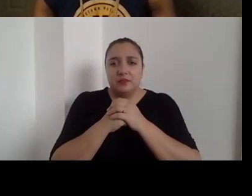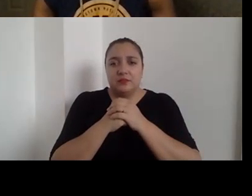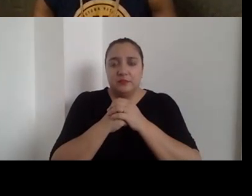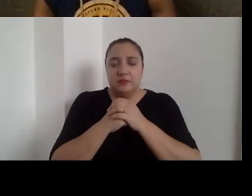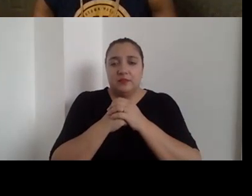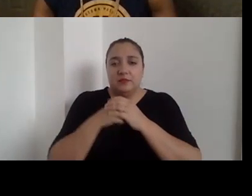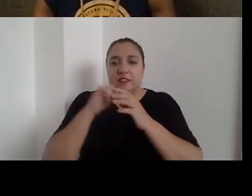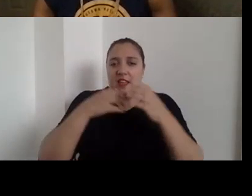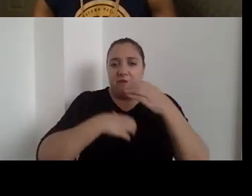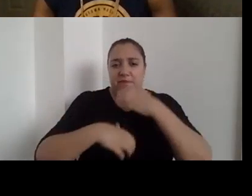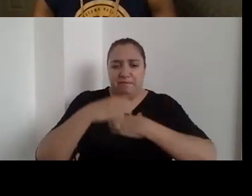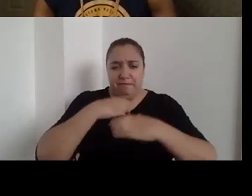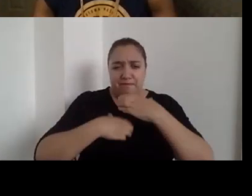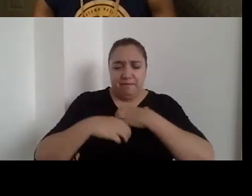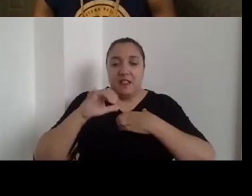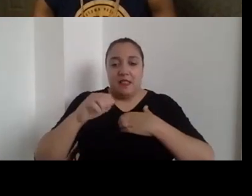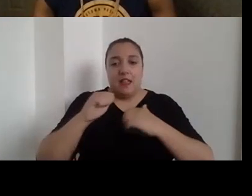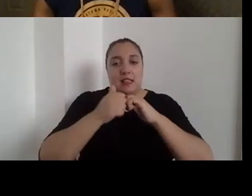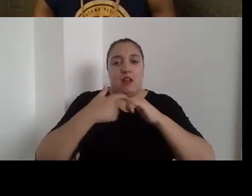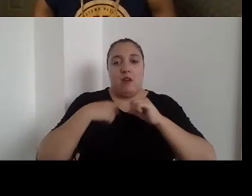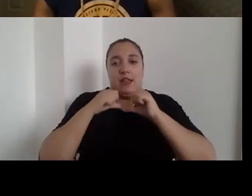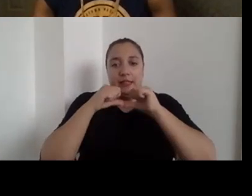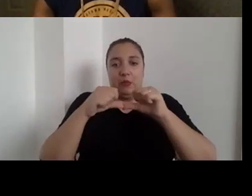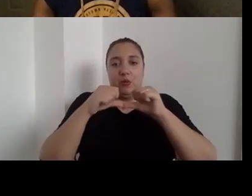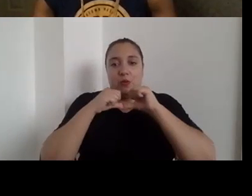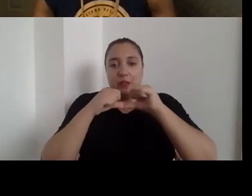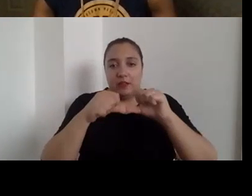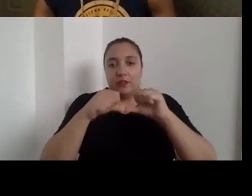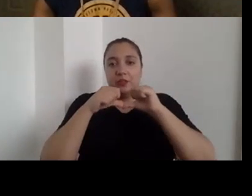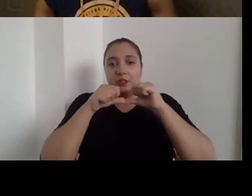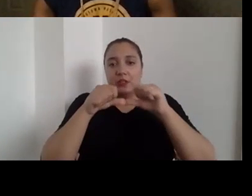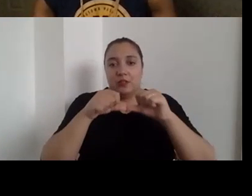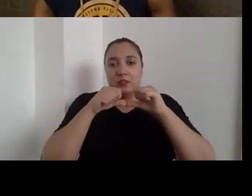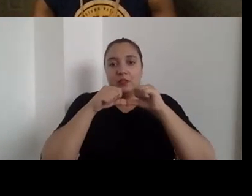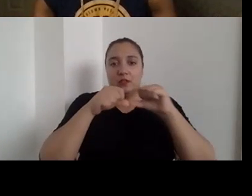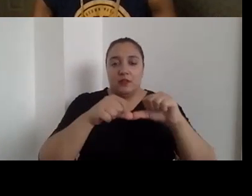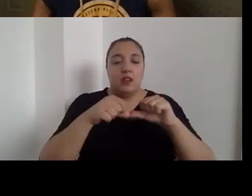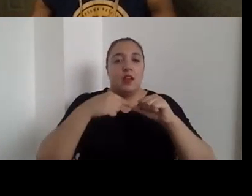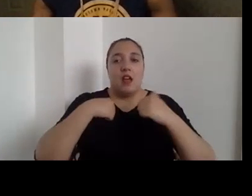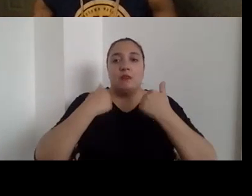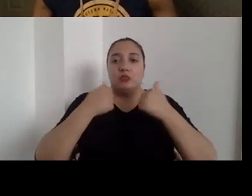keep going. Like I'm trying to build an online movement